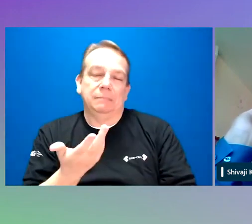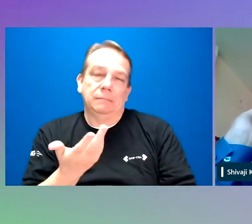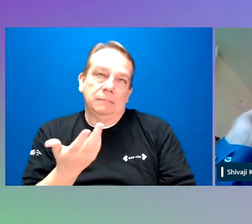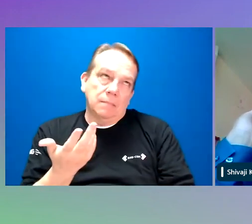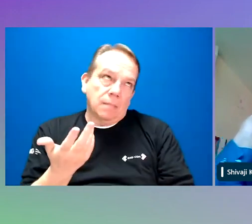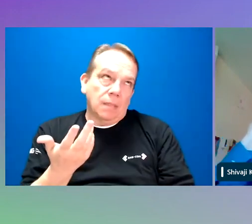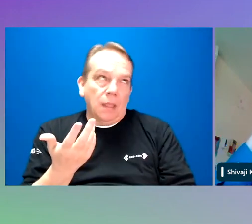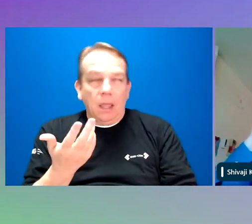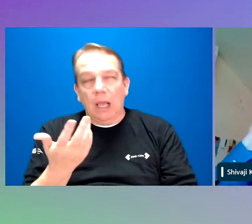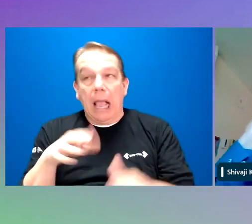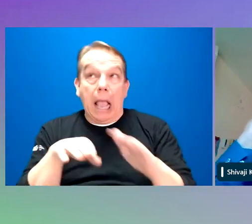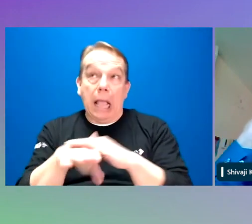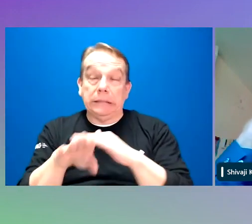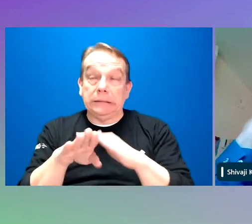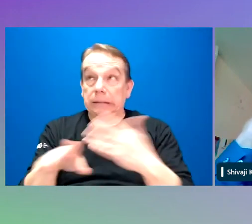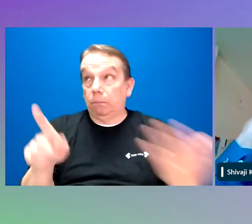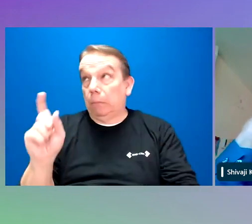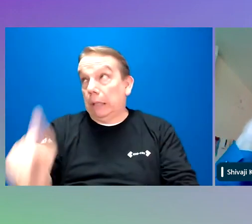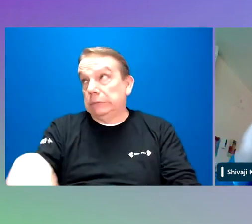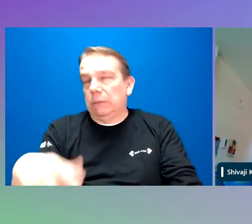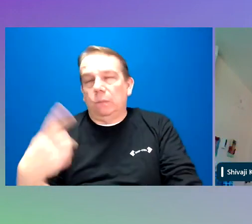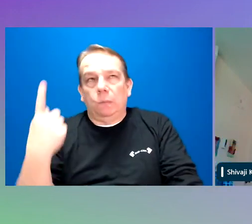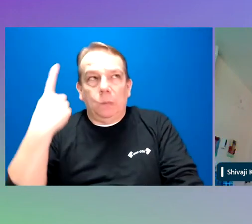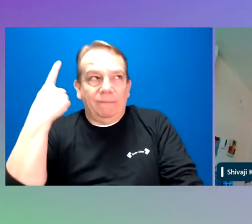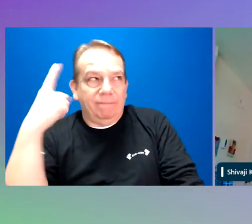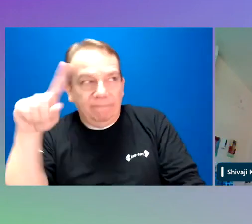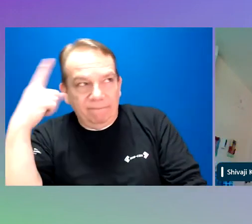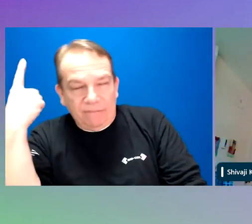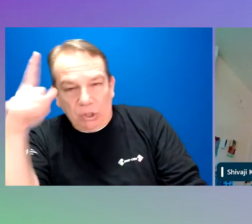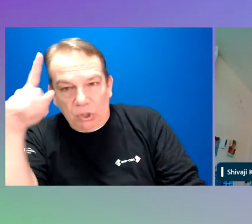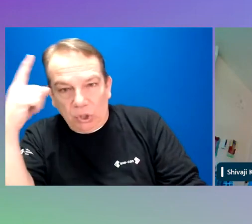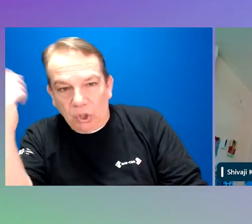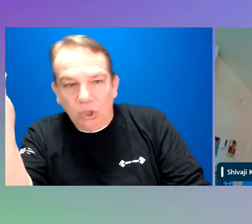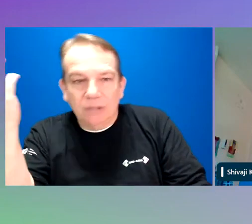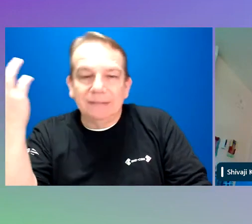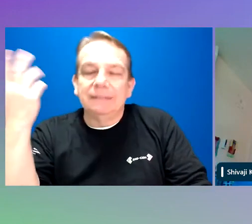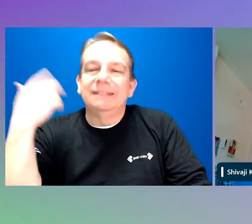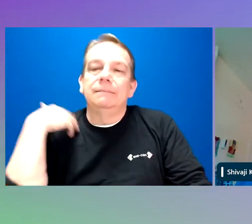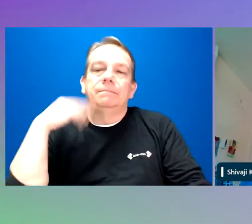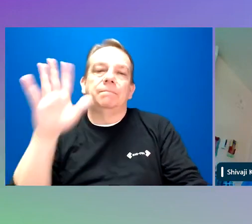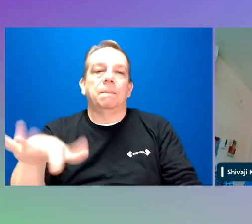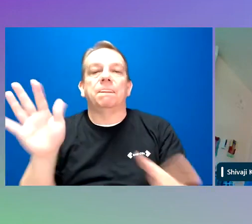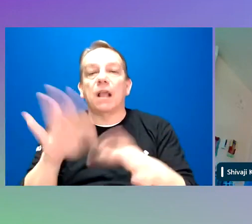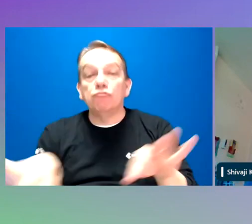accessibility and always question the, the relevance of